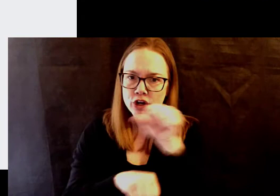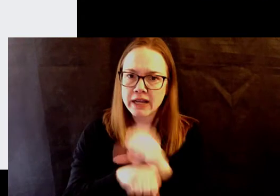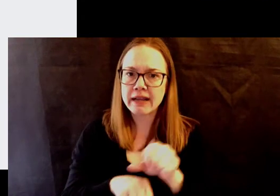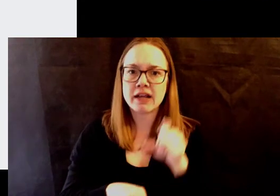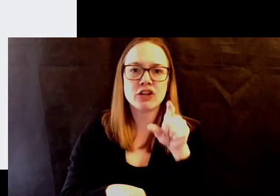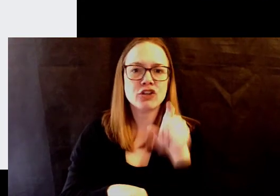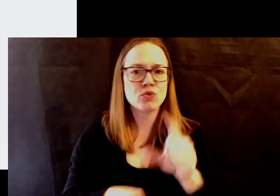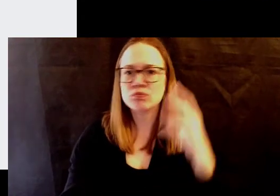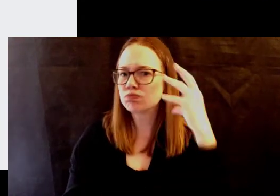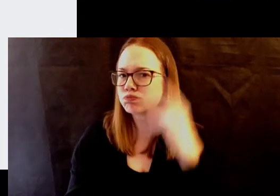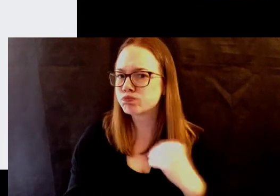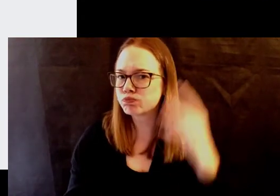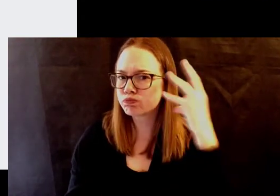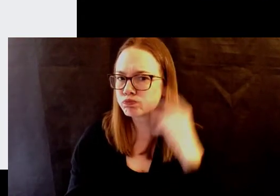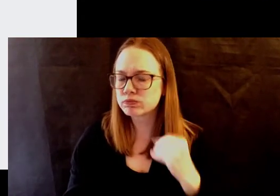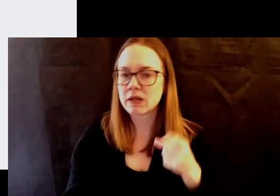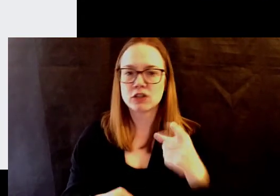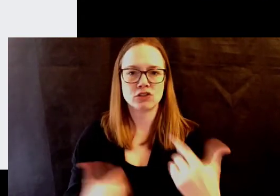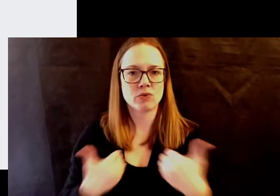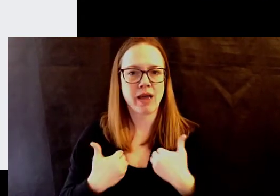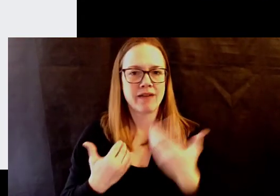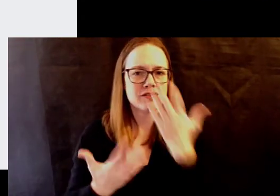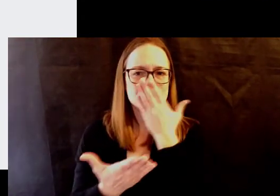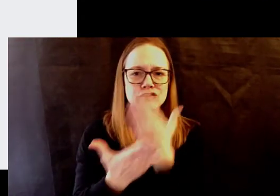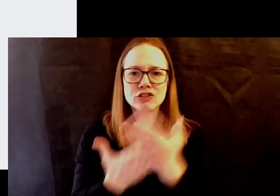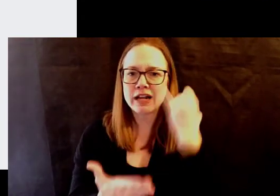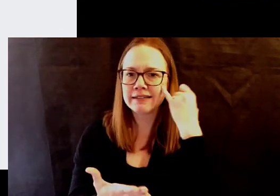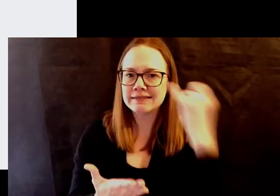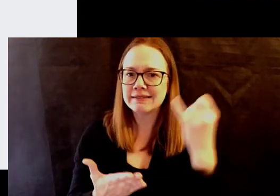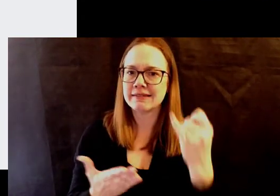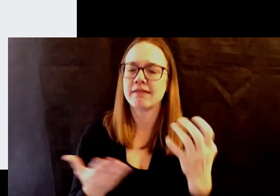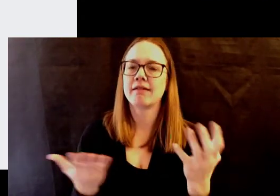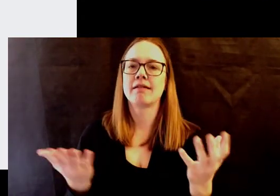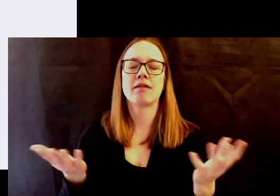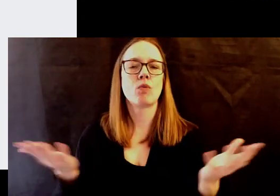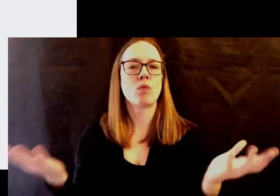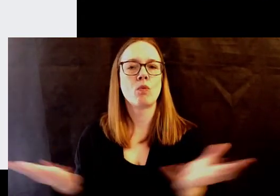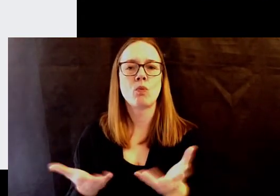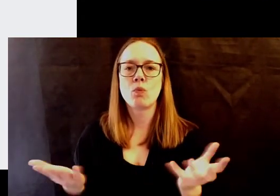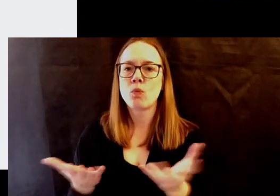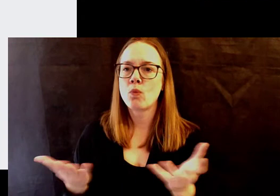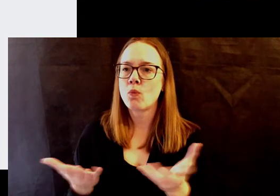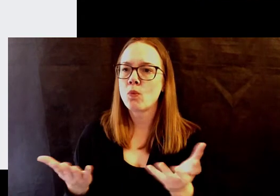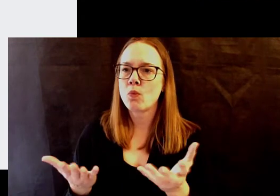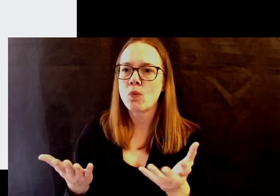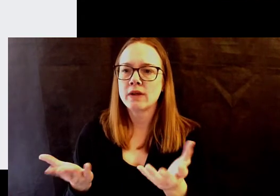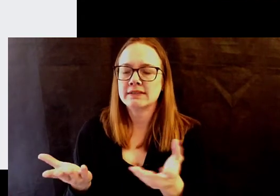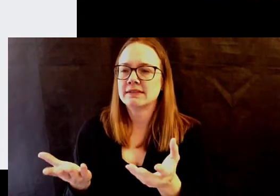being heard when, where it is in the process, and those guilds